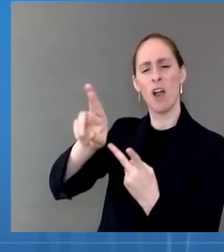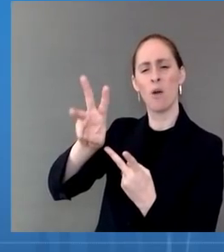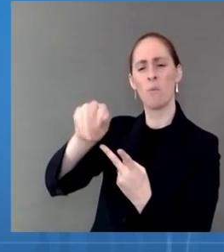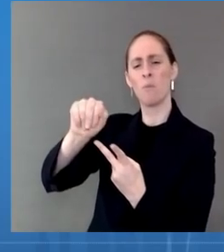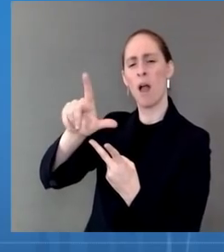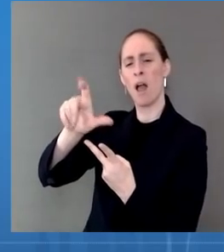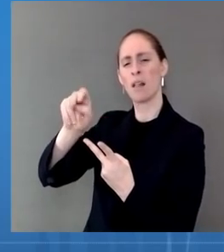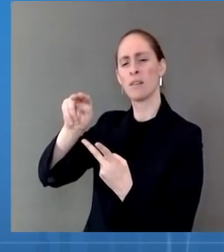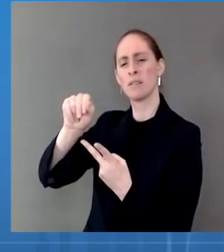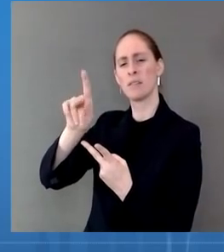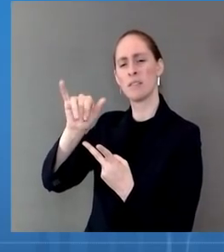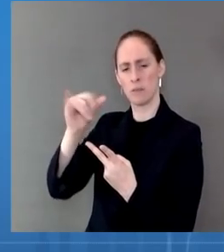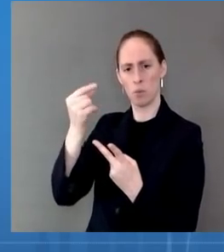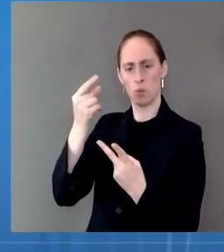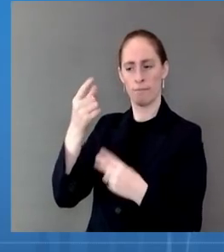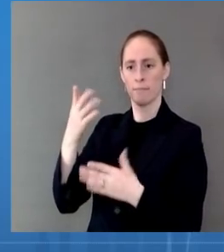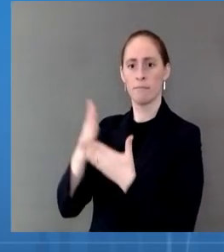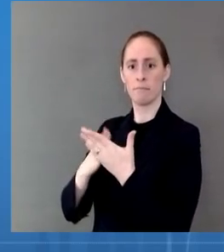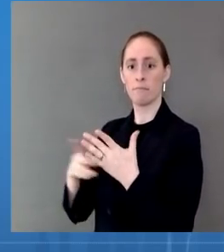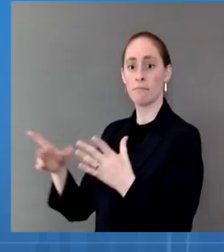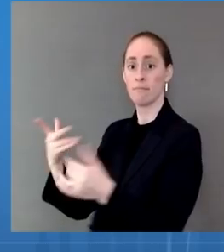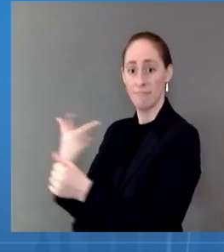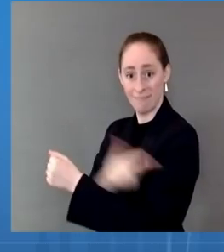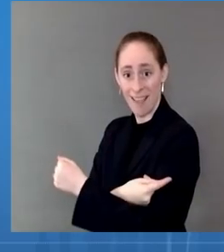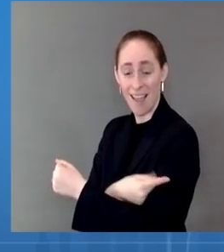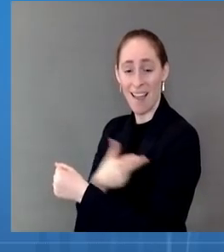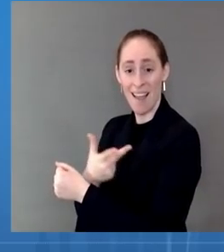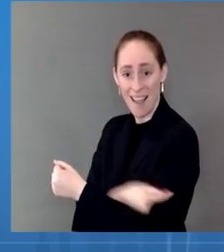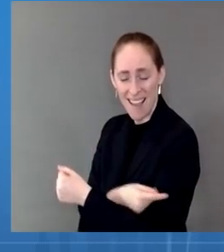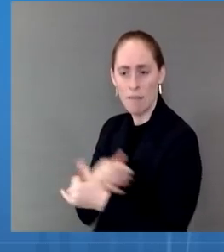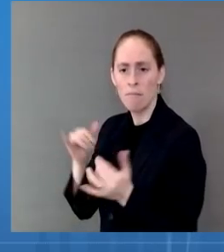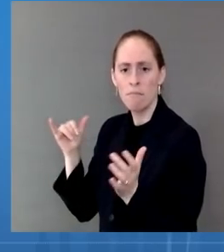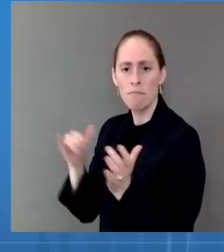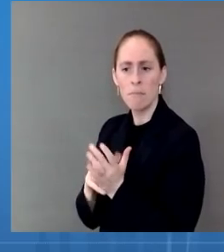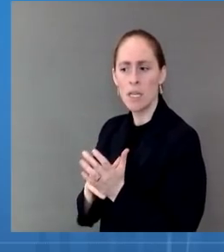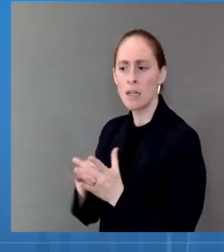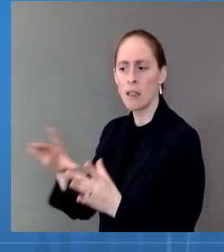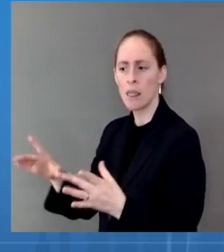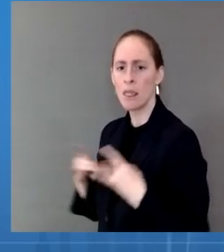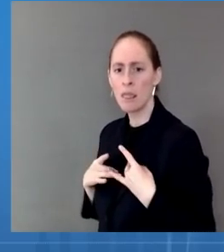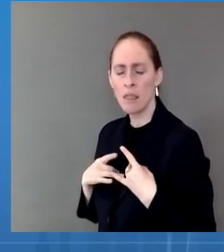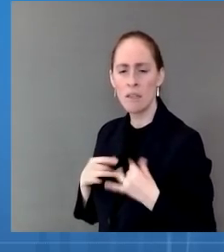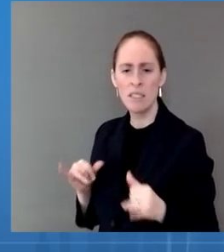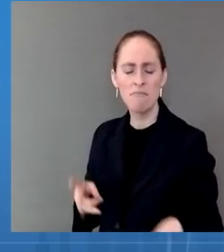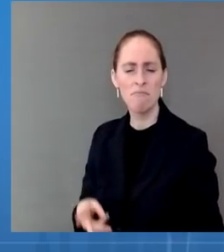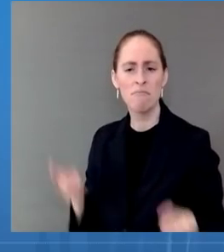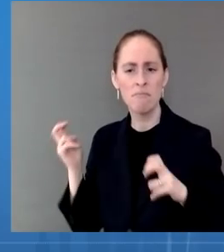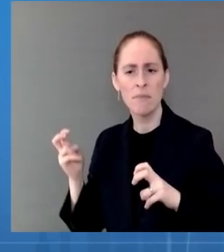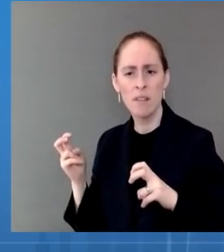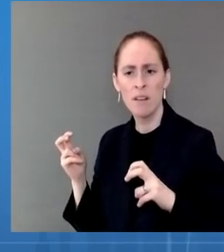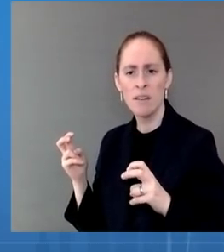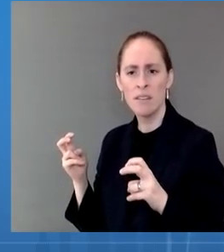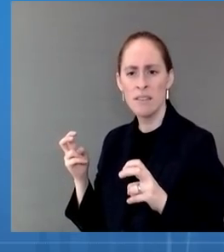especially now learning as outlined that many of those cases currently in the U.S. are among the vaccinated.